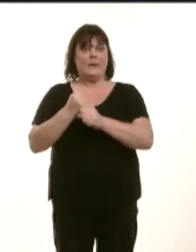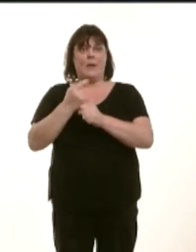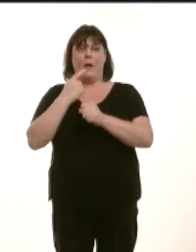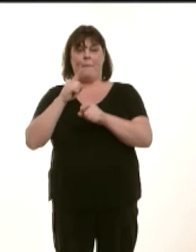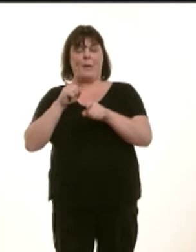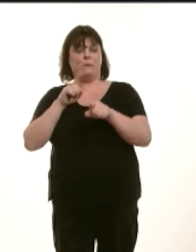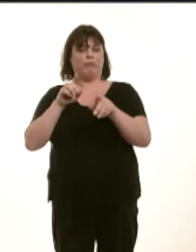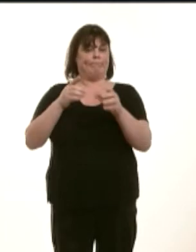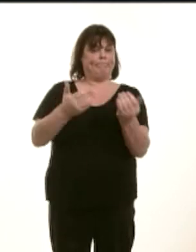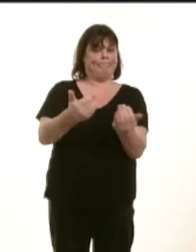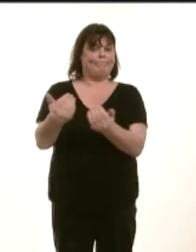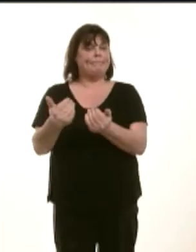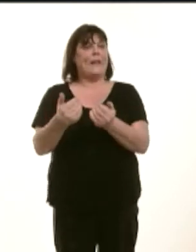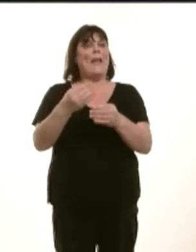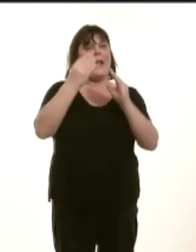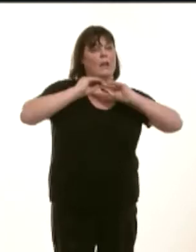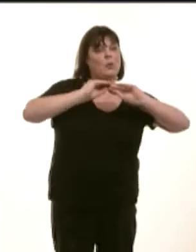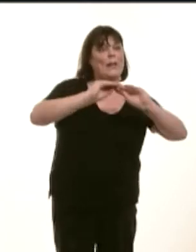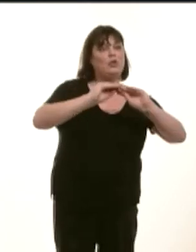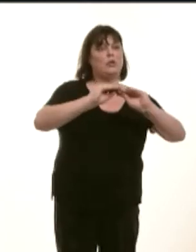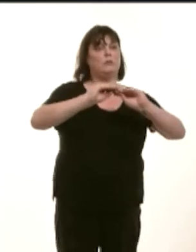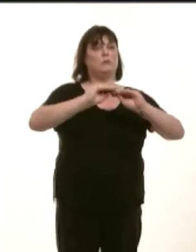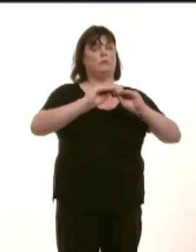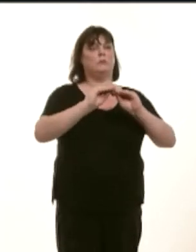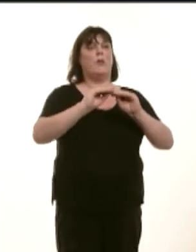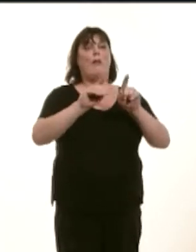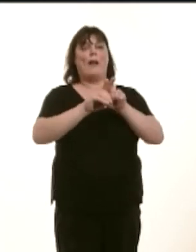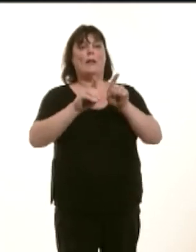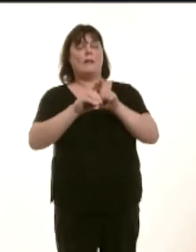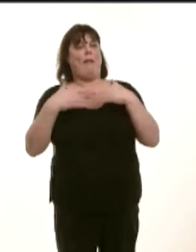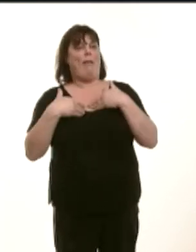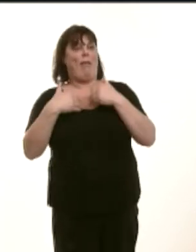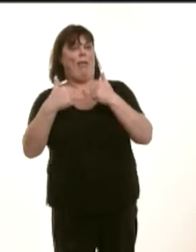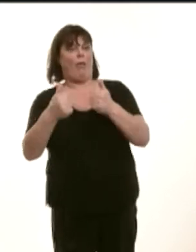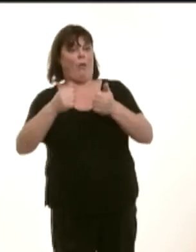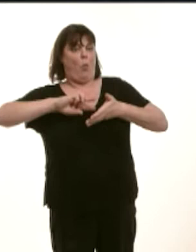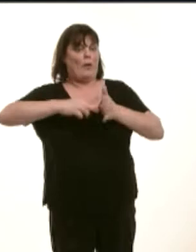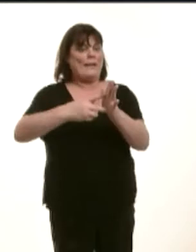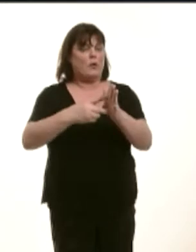authorities across those countries to actually source a proportion of their milk from organic